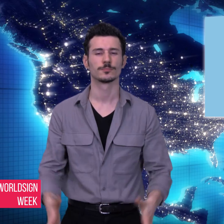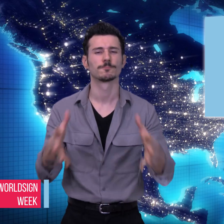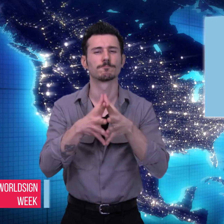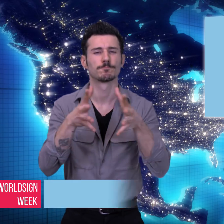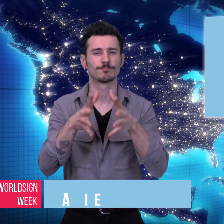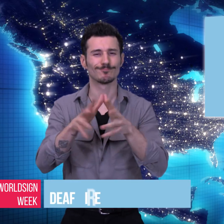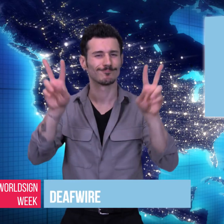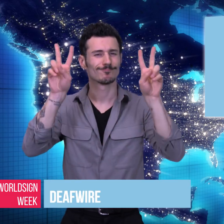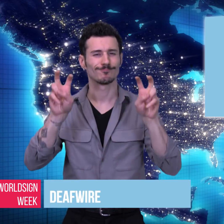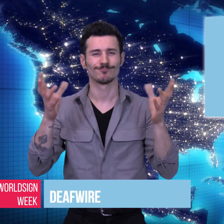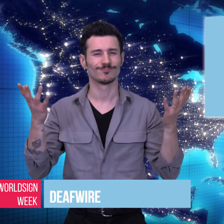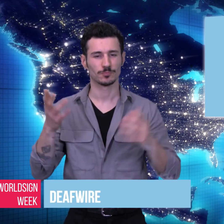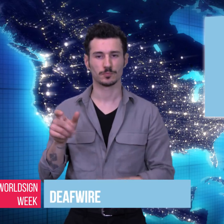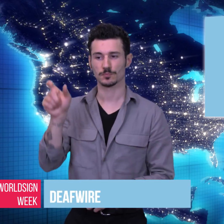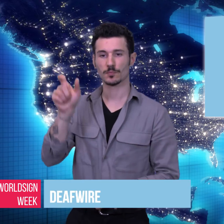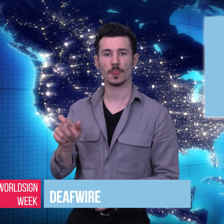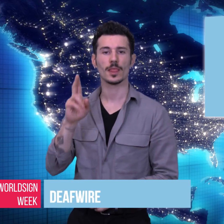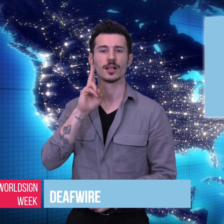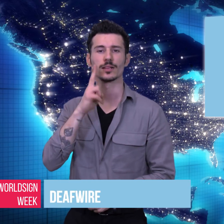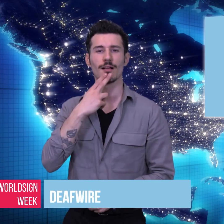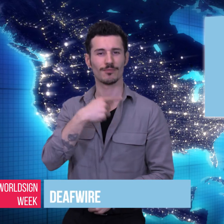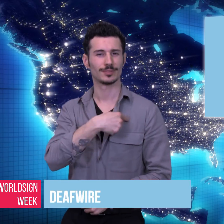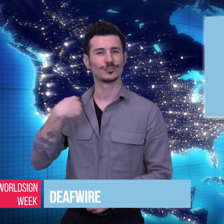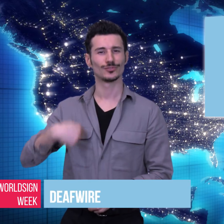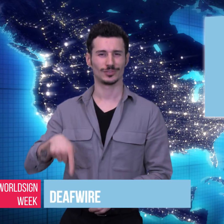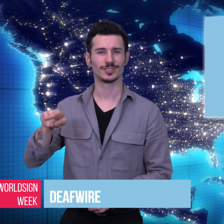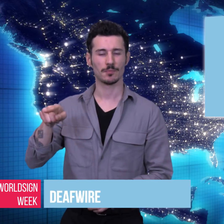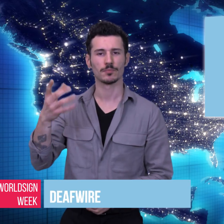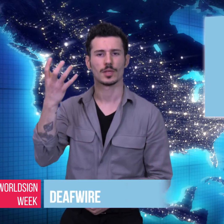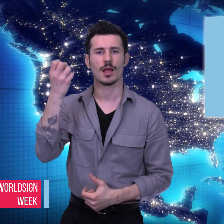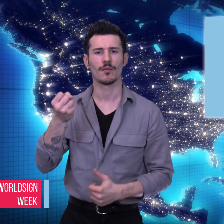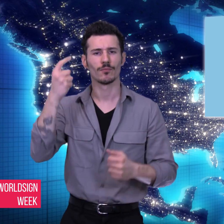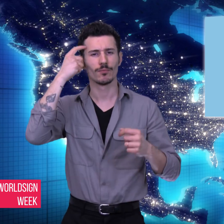Alessio: Chinese Deaf Mentally Disturbed Man Freed